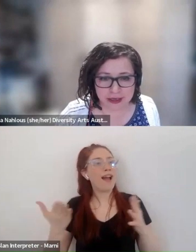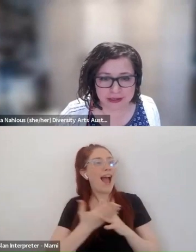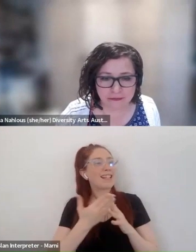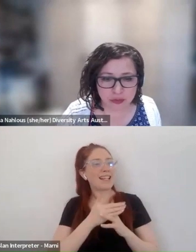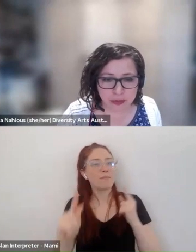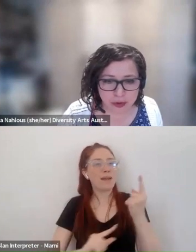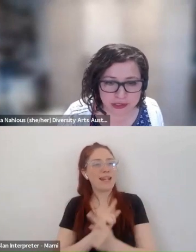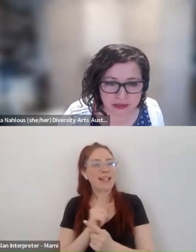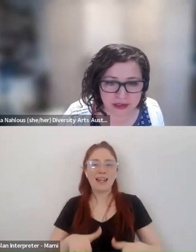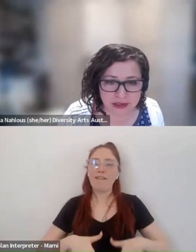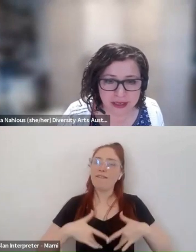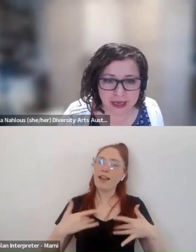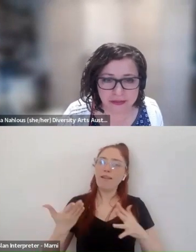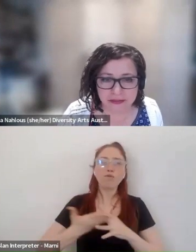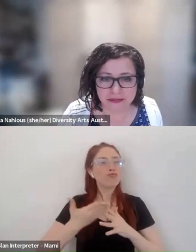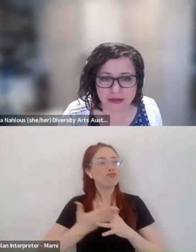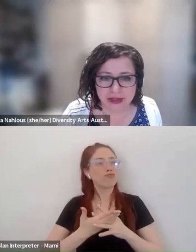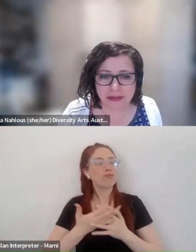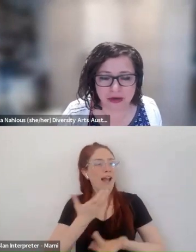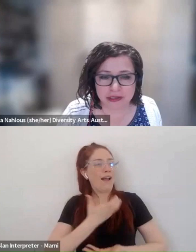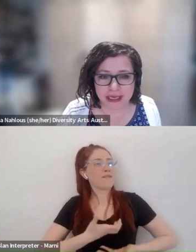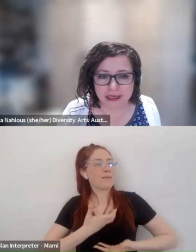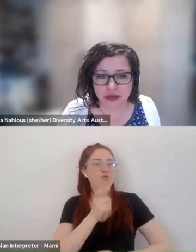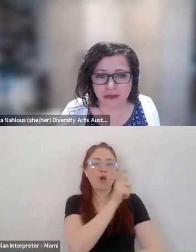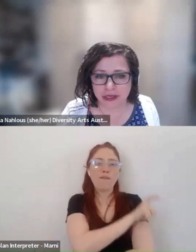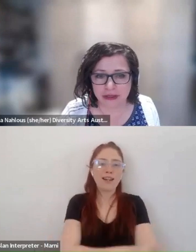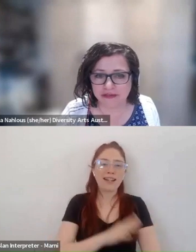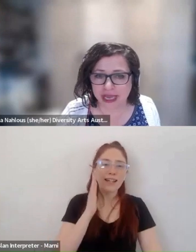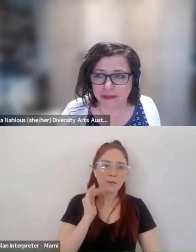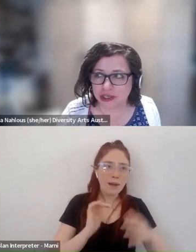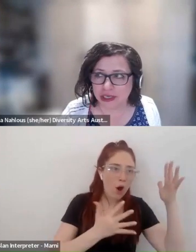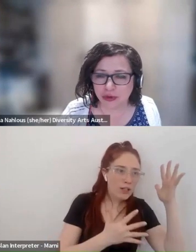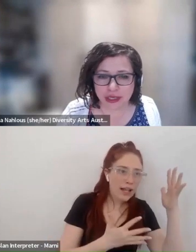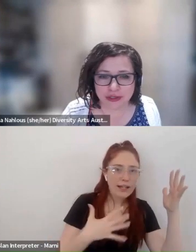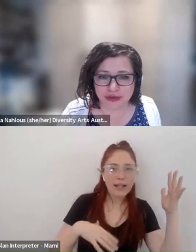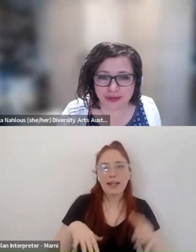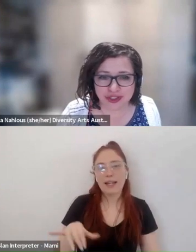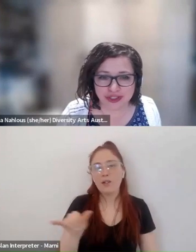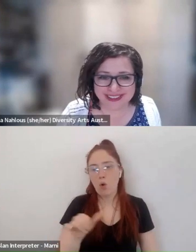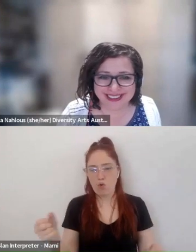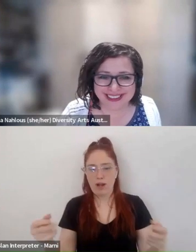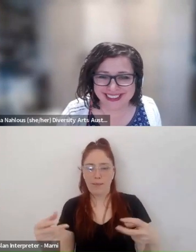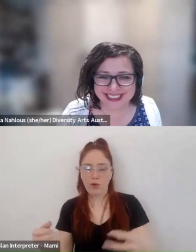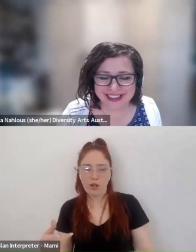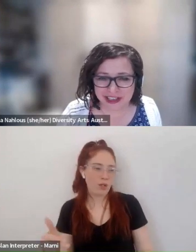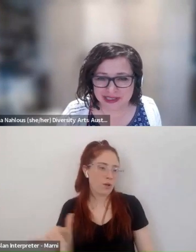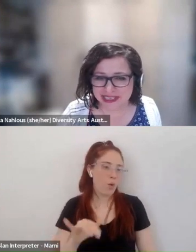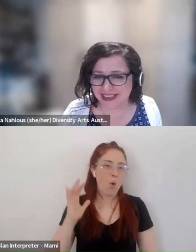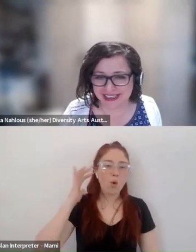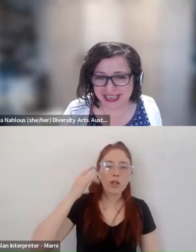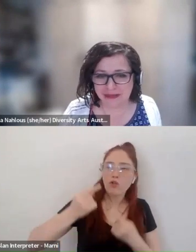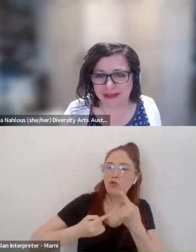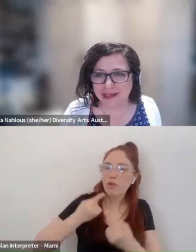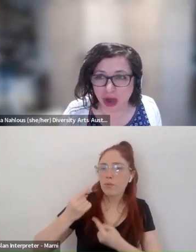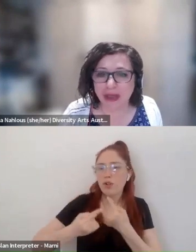as a full person, whether that be Auslan, interpreting live captioning, audio description, and like you said, keeping time